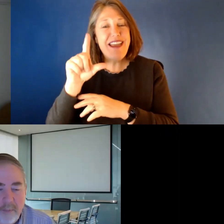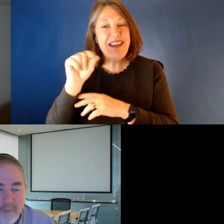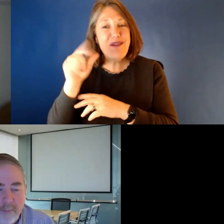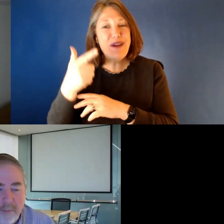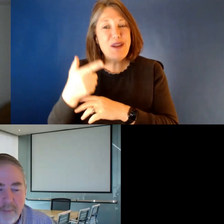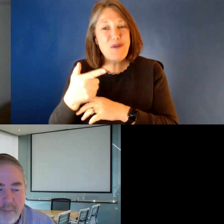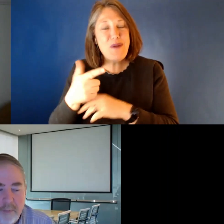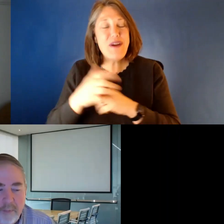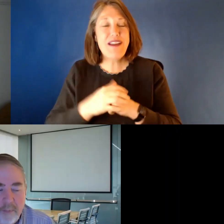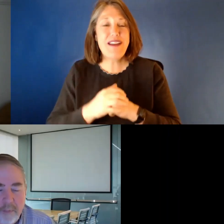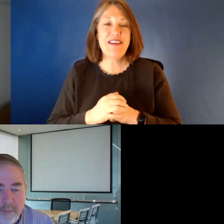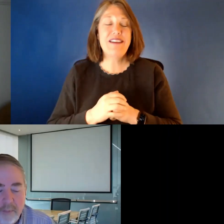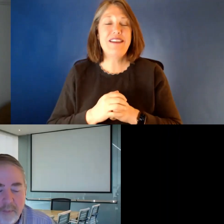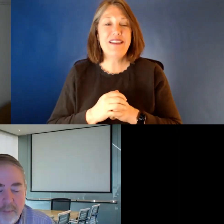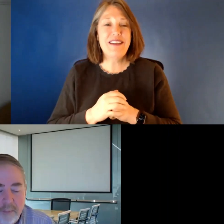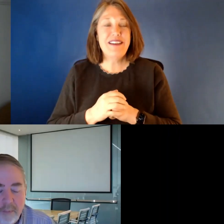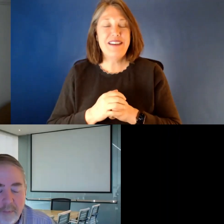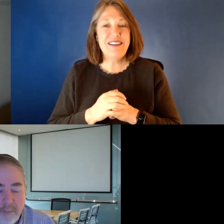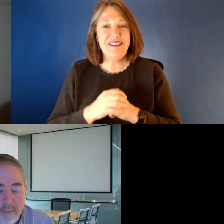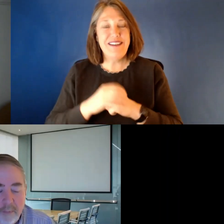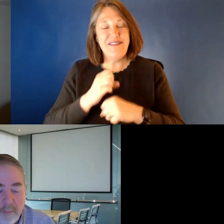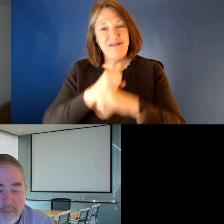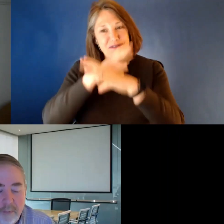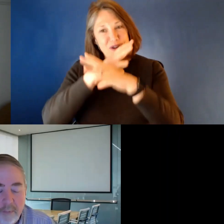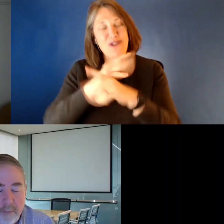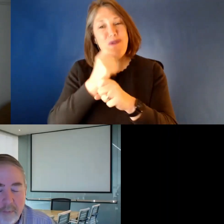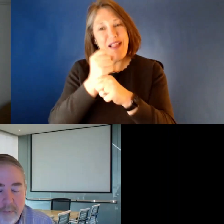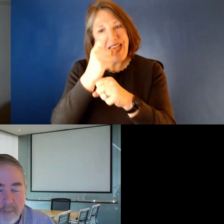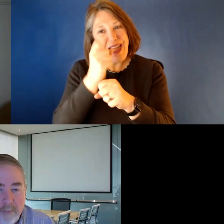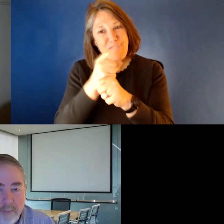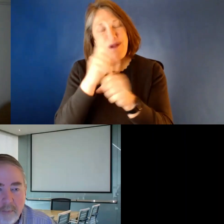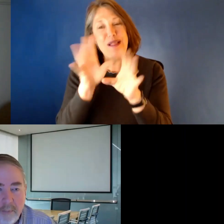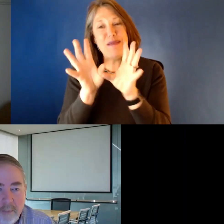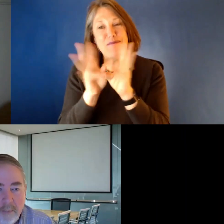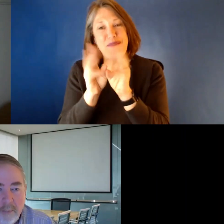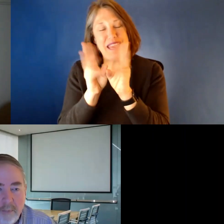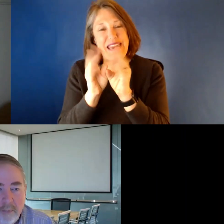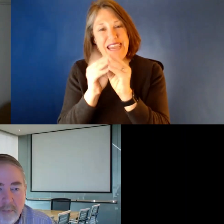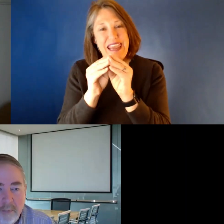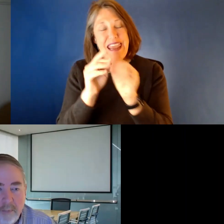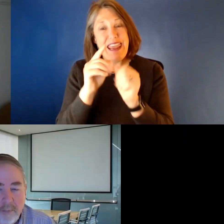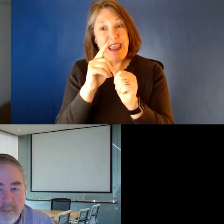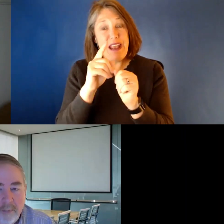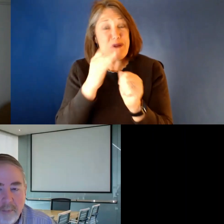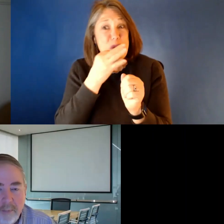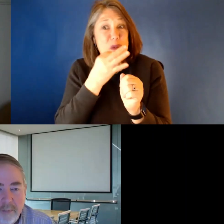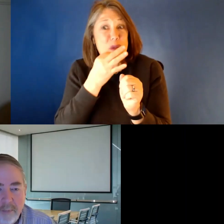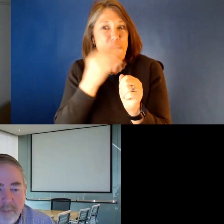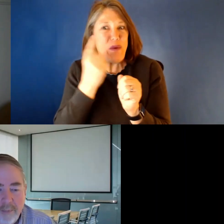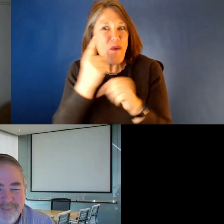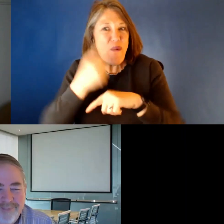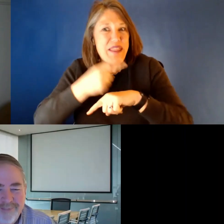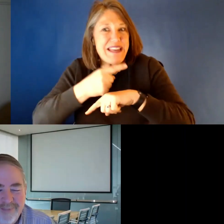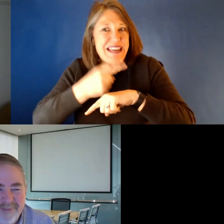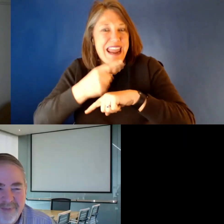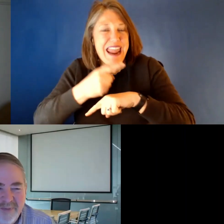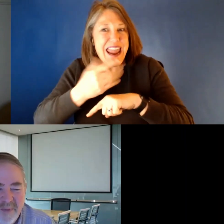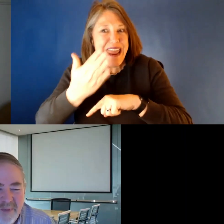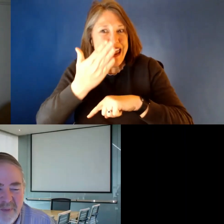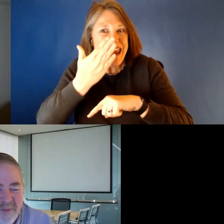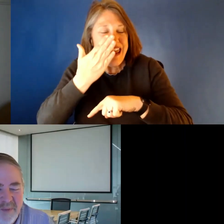06:05:28 virtual annual meeting, only days away, as my colleague, Robert Smith, Director